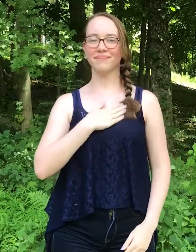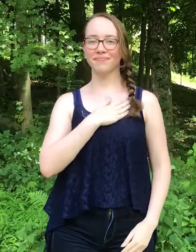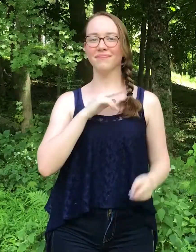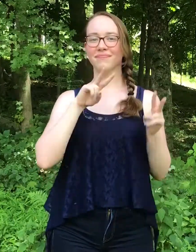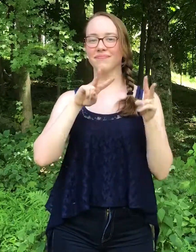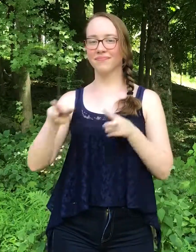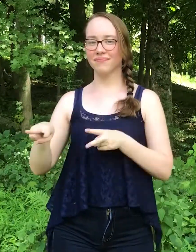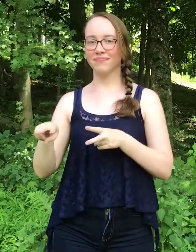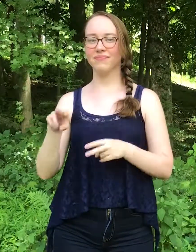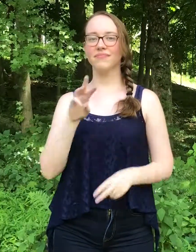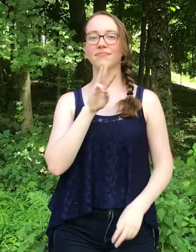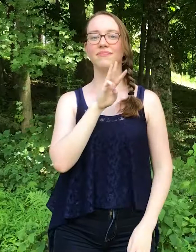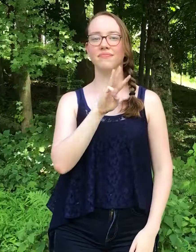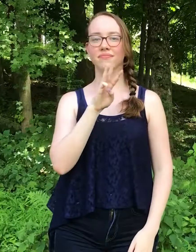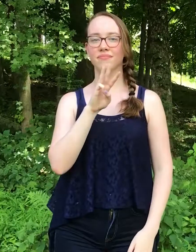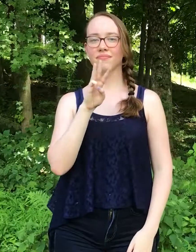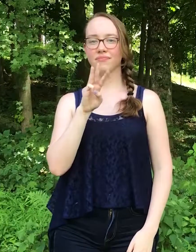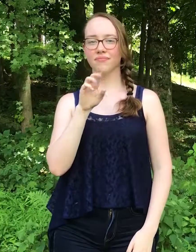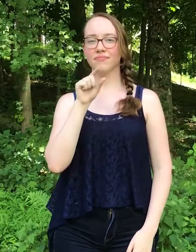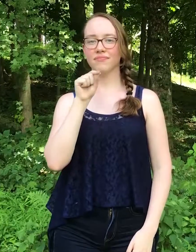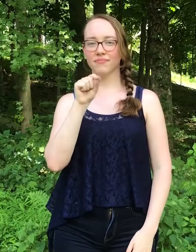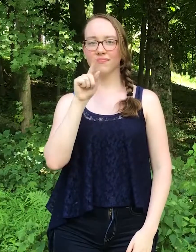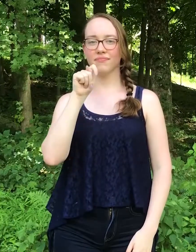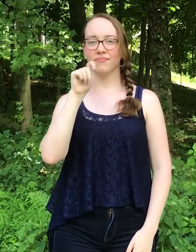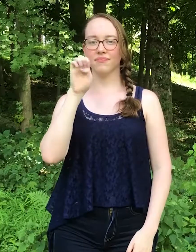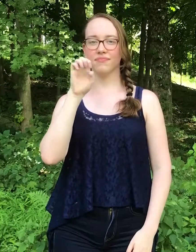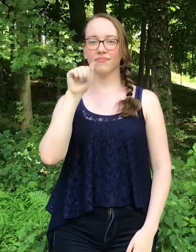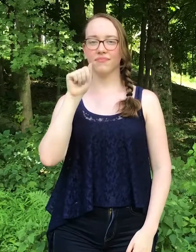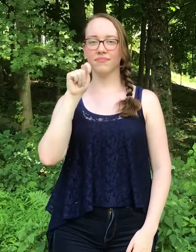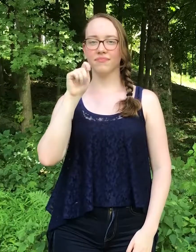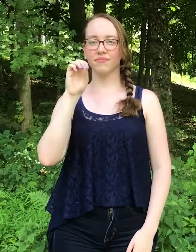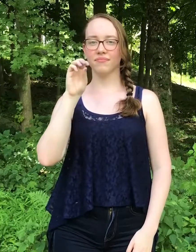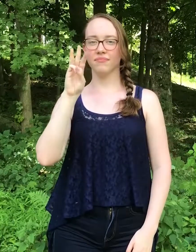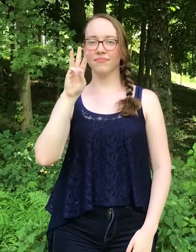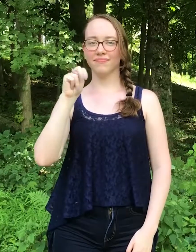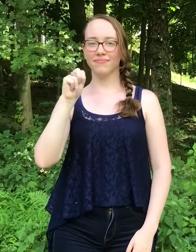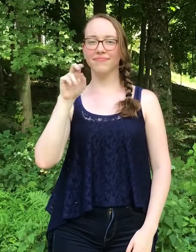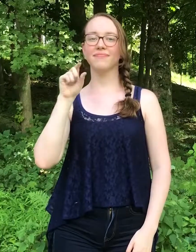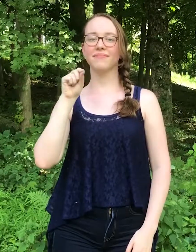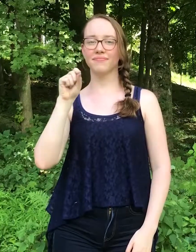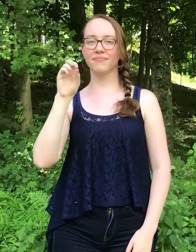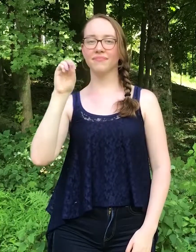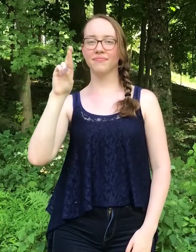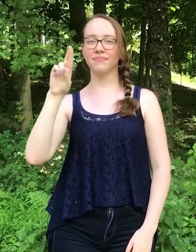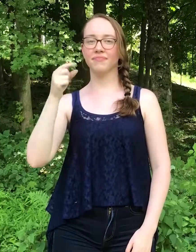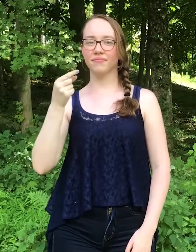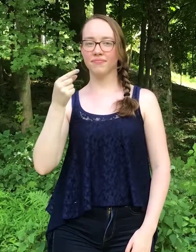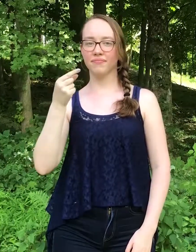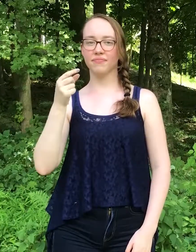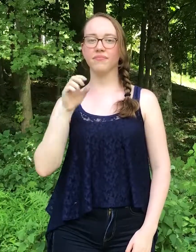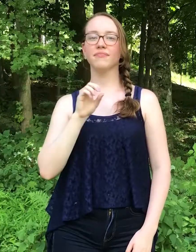please look up www.teatown.org